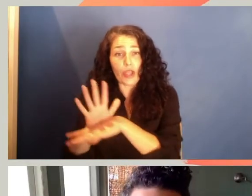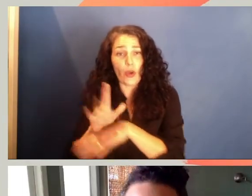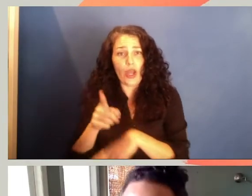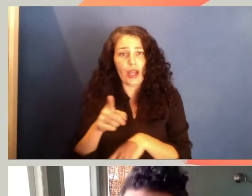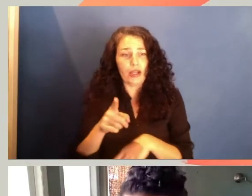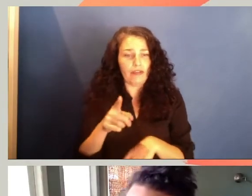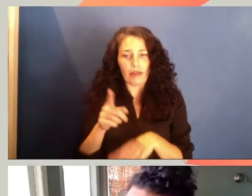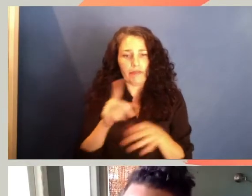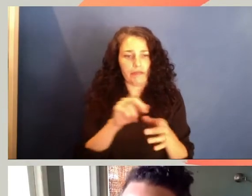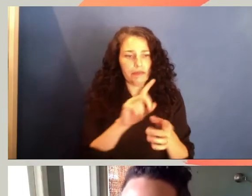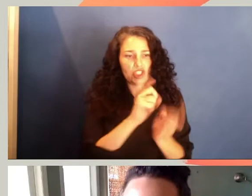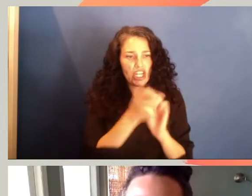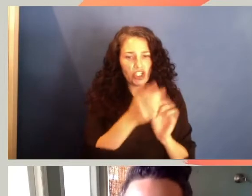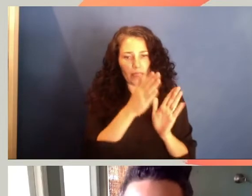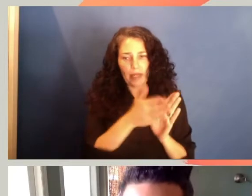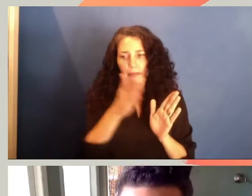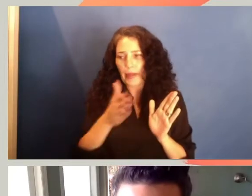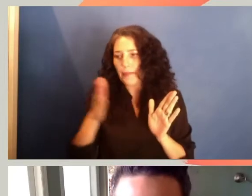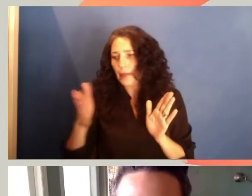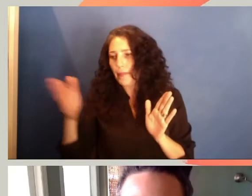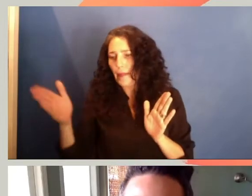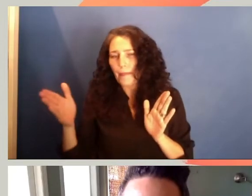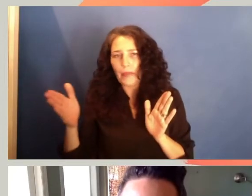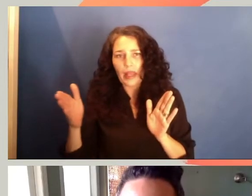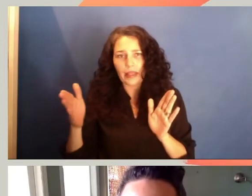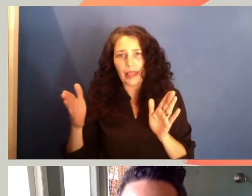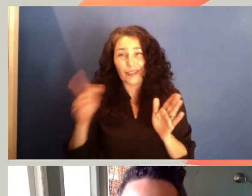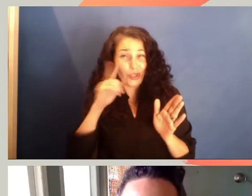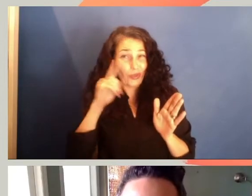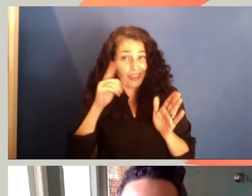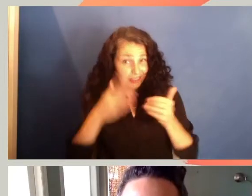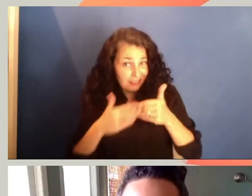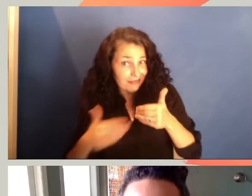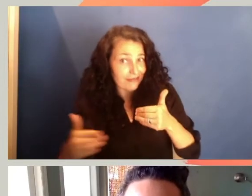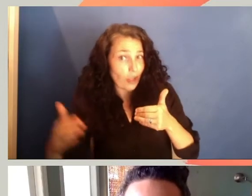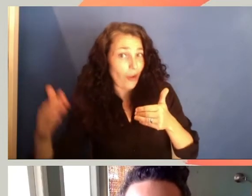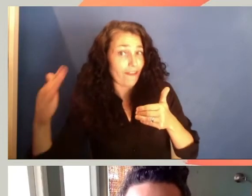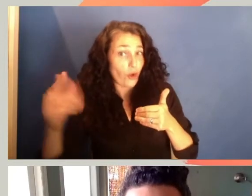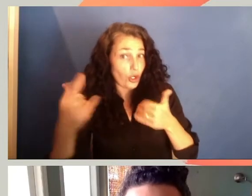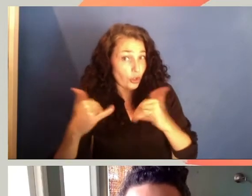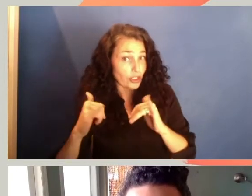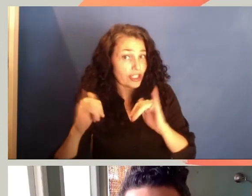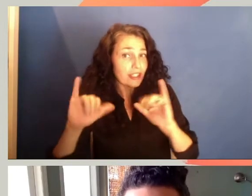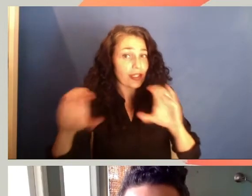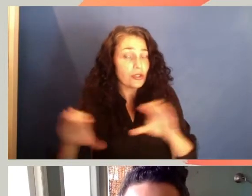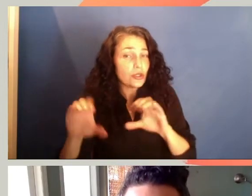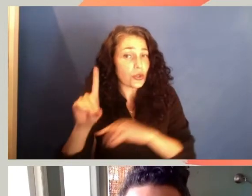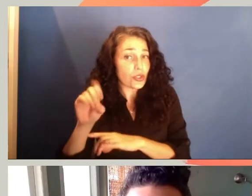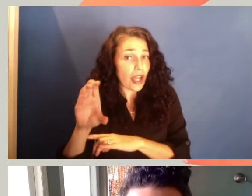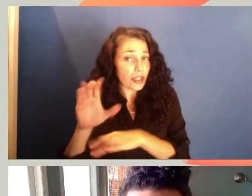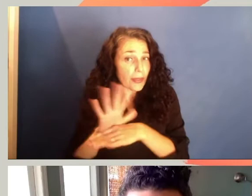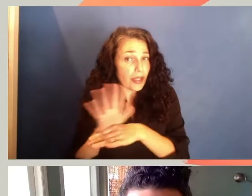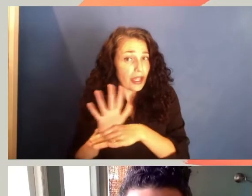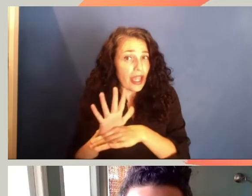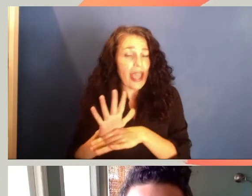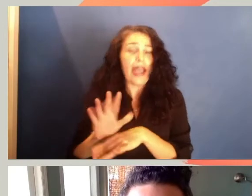and I think you'll still do documentaries, like, how do you think there are ways in which we make the films